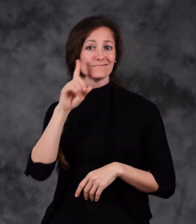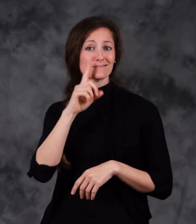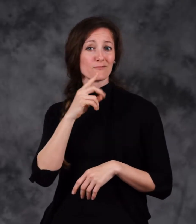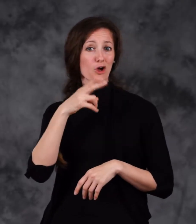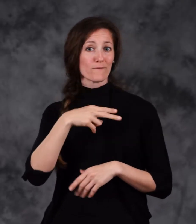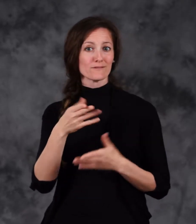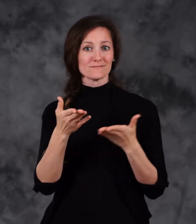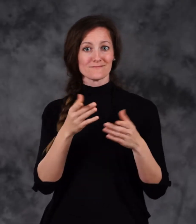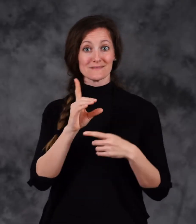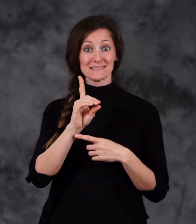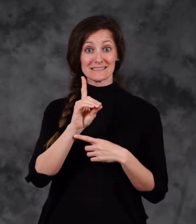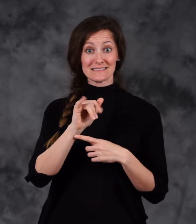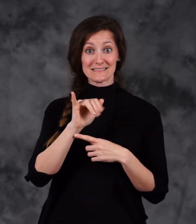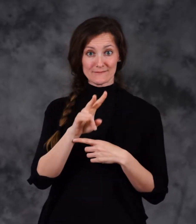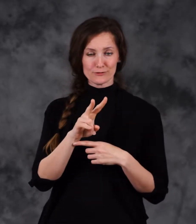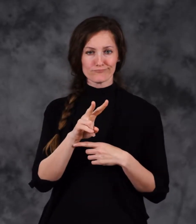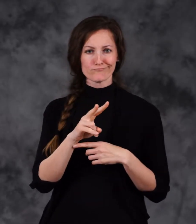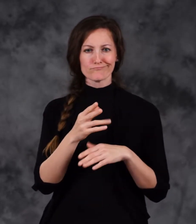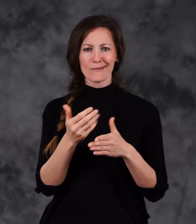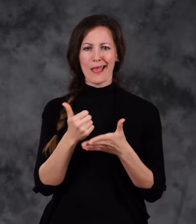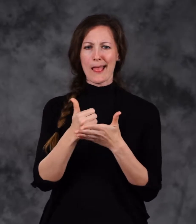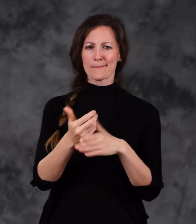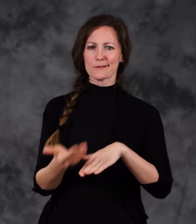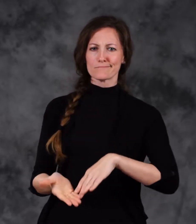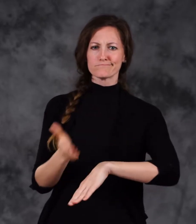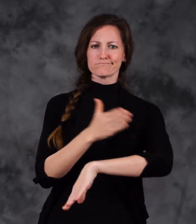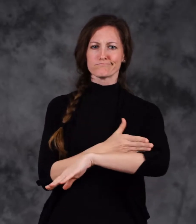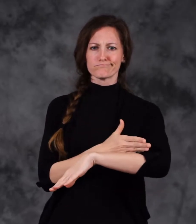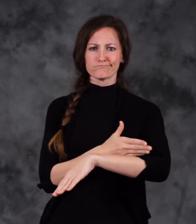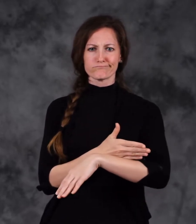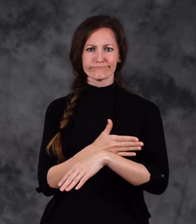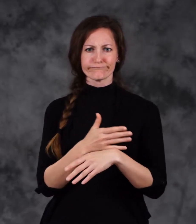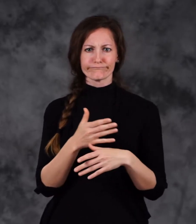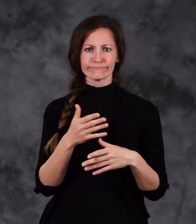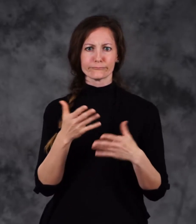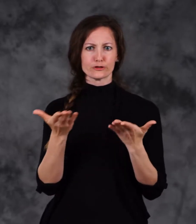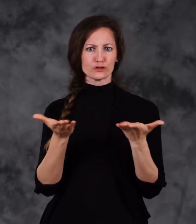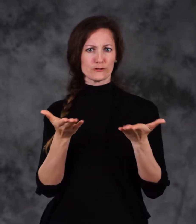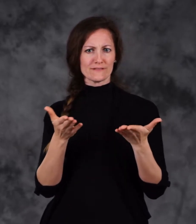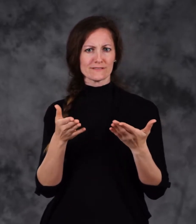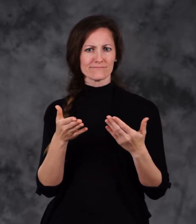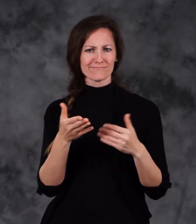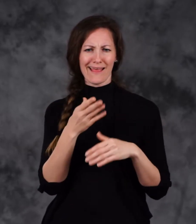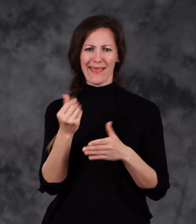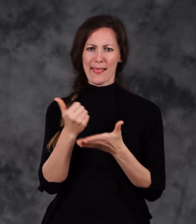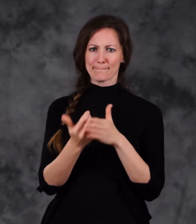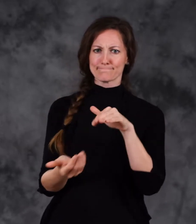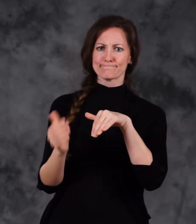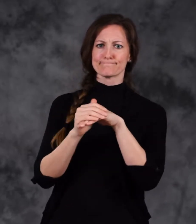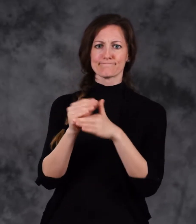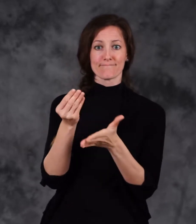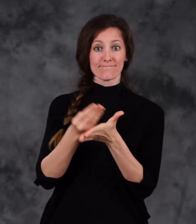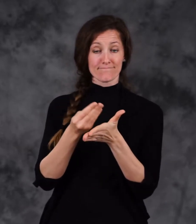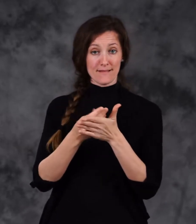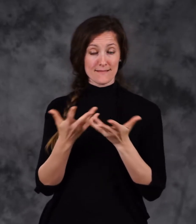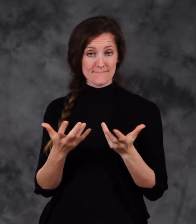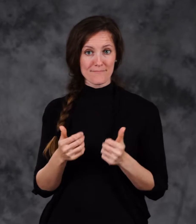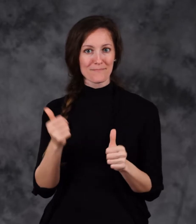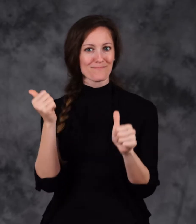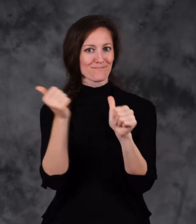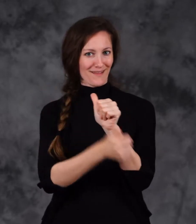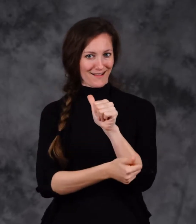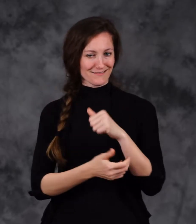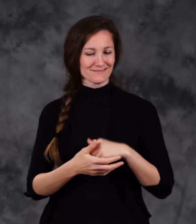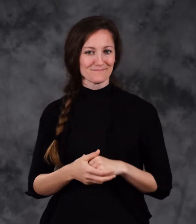Deaf and Hard of Hearing Services Division (DHHSD): Modernize the services and increase funding: Passed